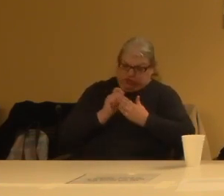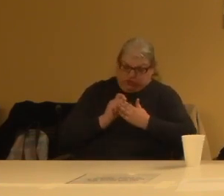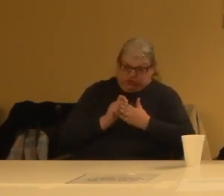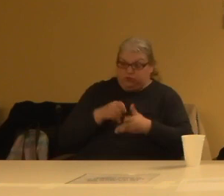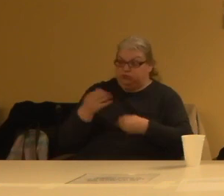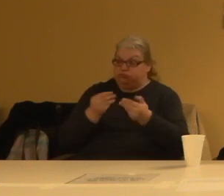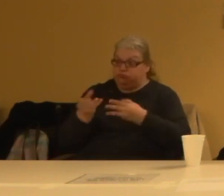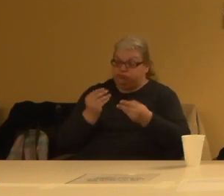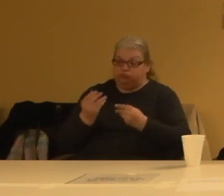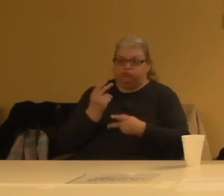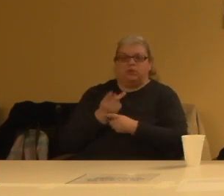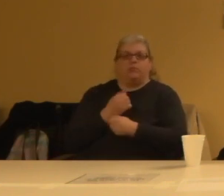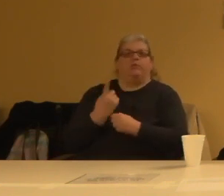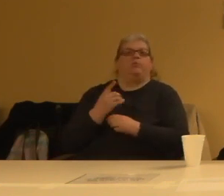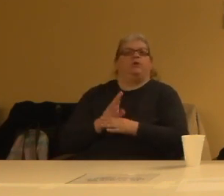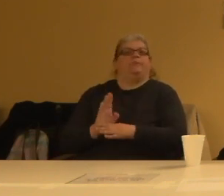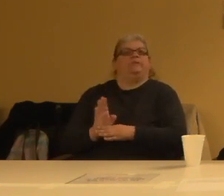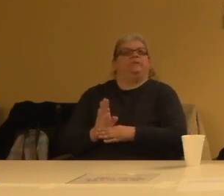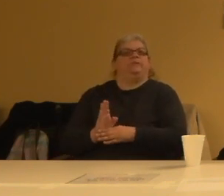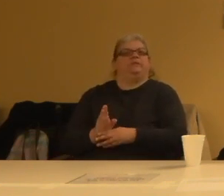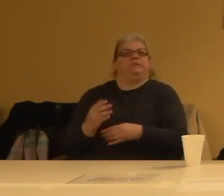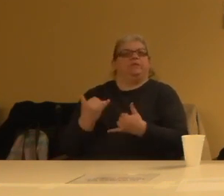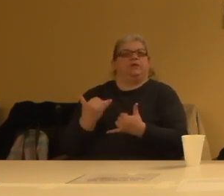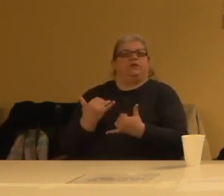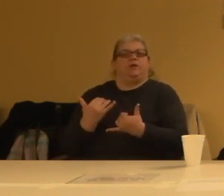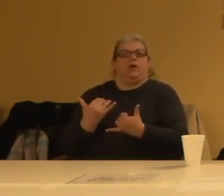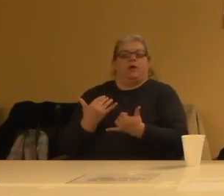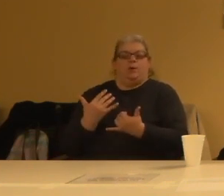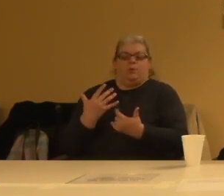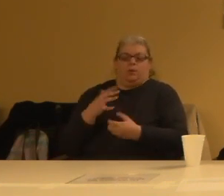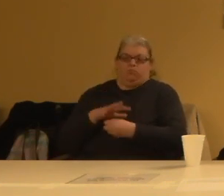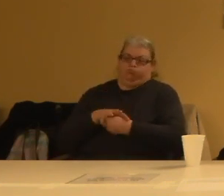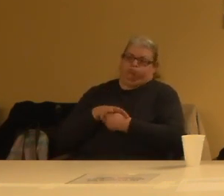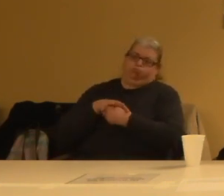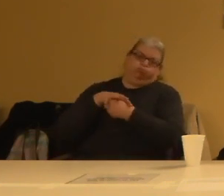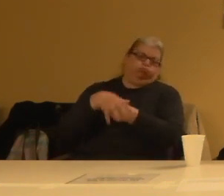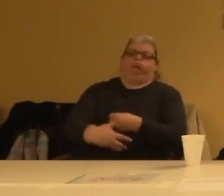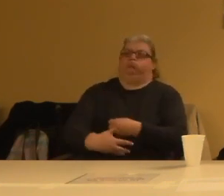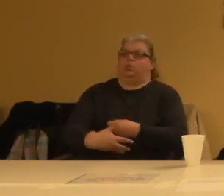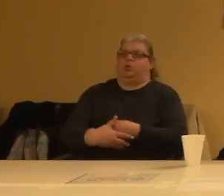And now the wealth of playwriting, that's the one thing that didn't go away.